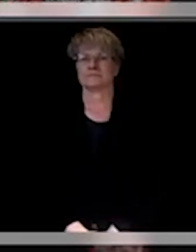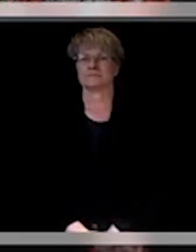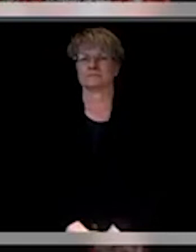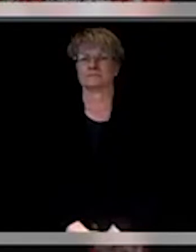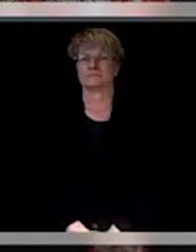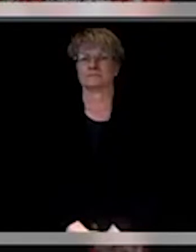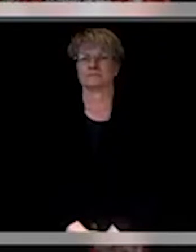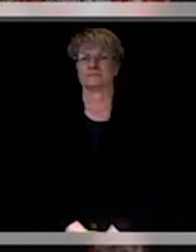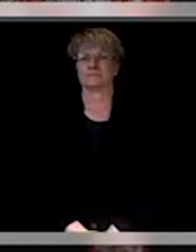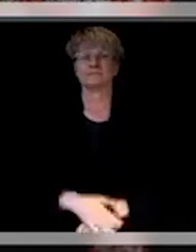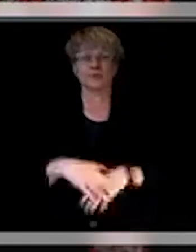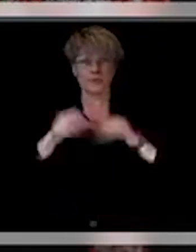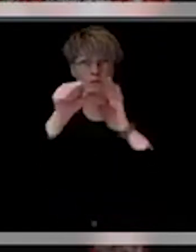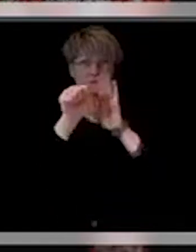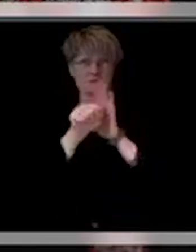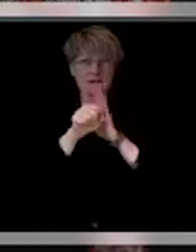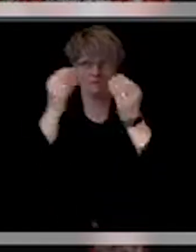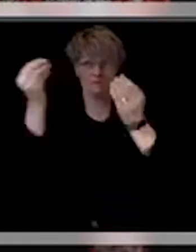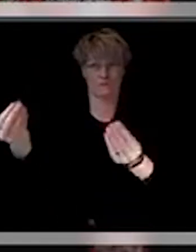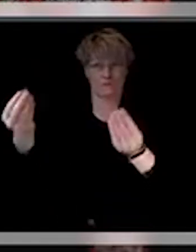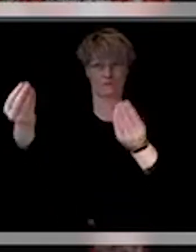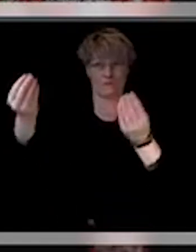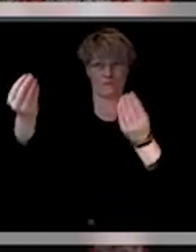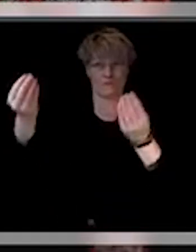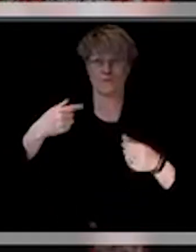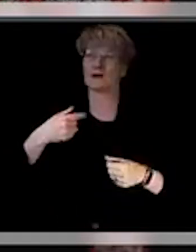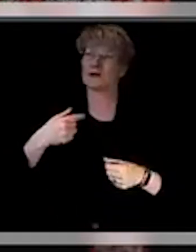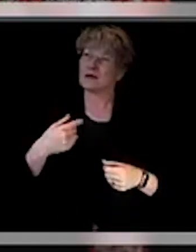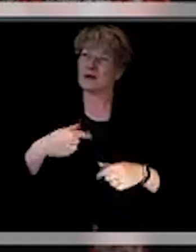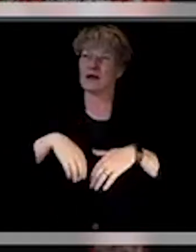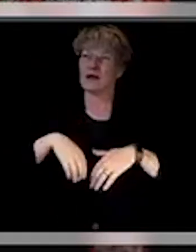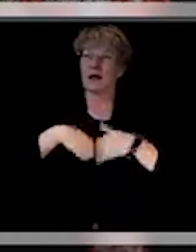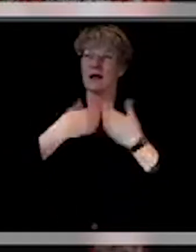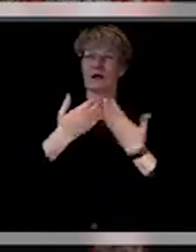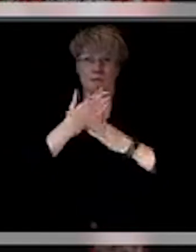by the state that we've been working with businesses and other sectors to implement